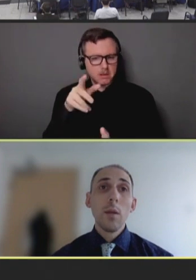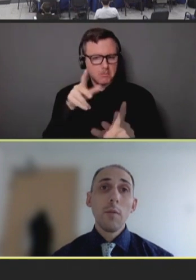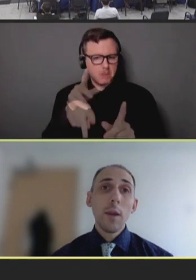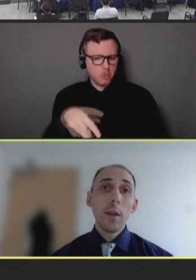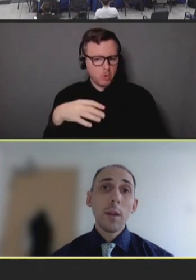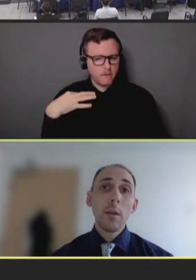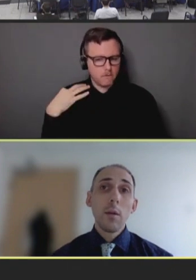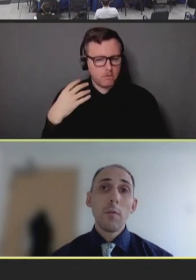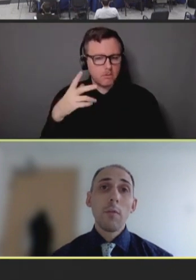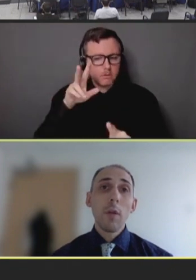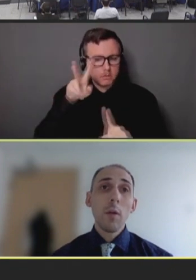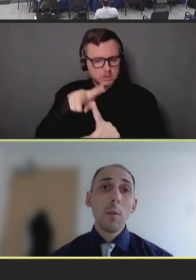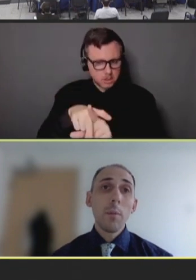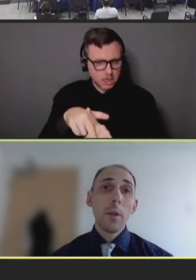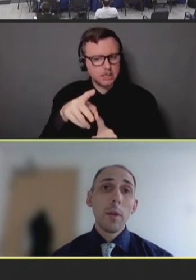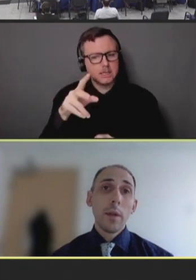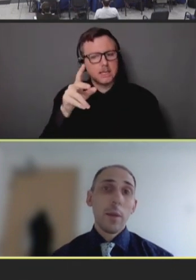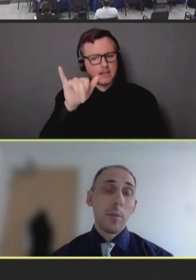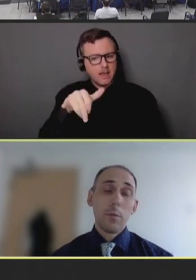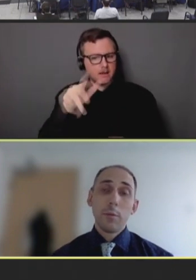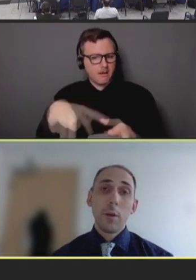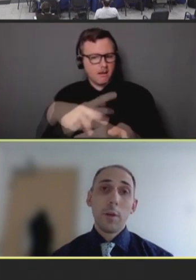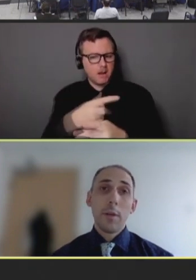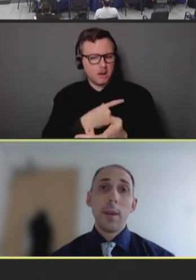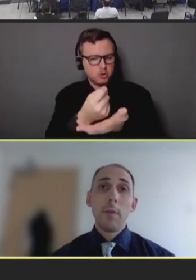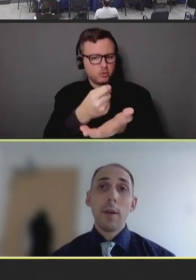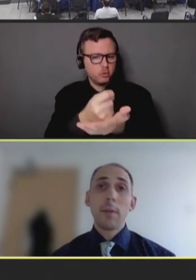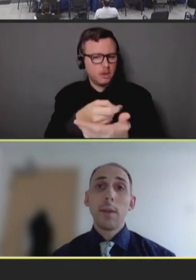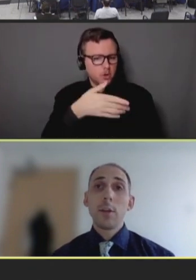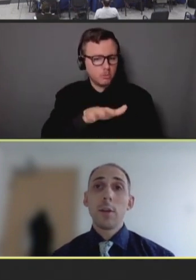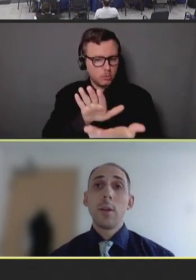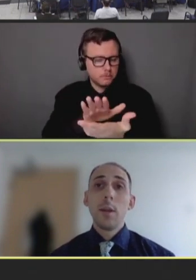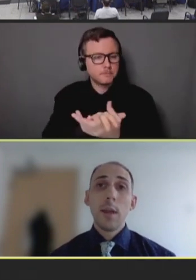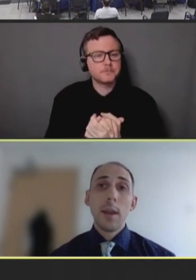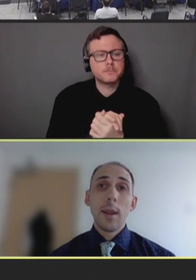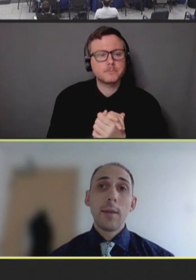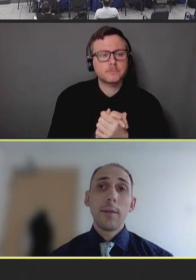Finally, for follow-up, this would start on the day of vaccination and end at the time